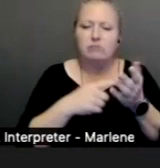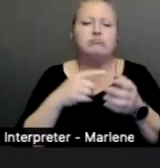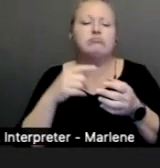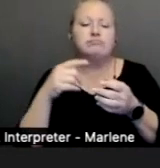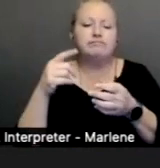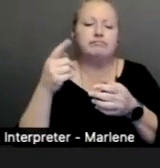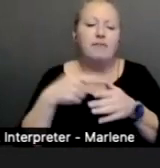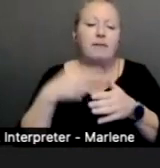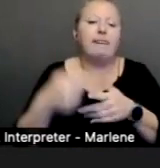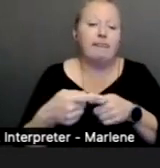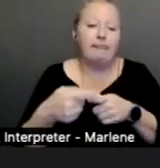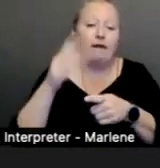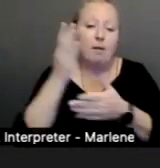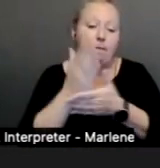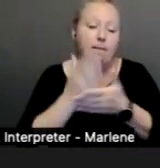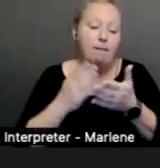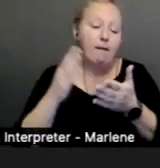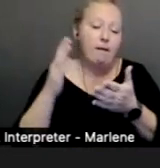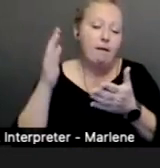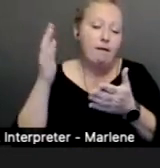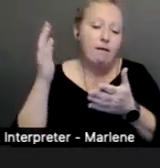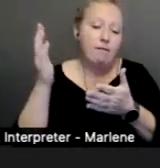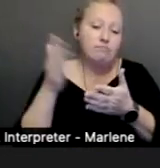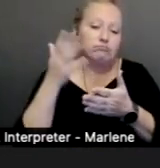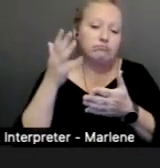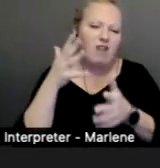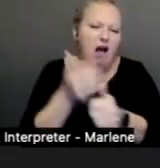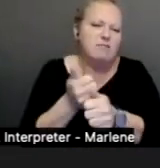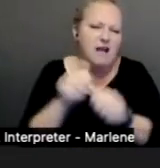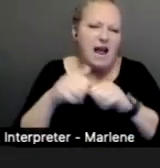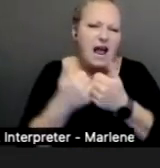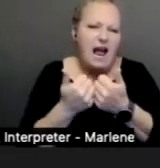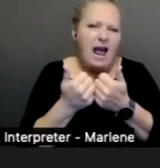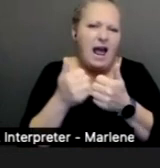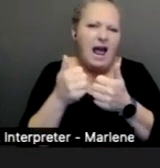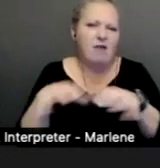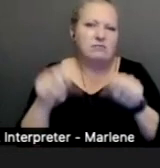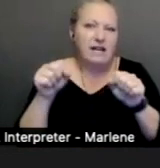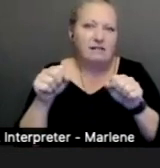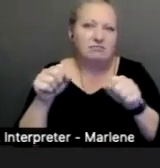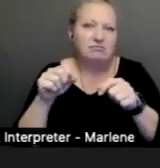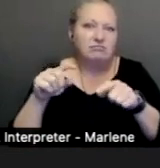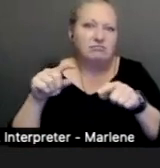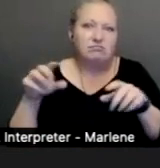And then we'll have a section on some updates on how to take action. And we'll also review